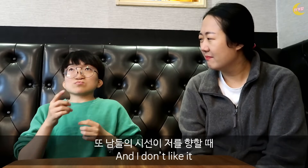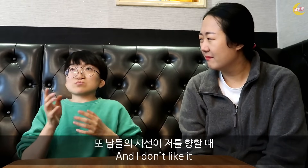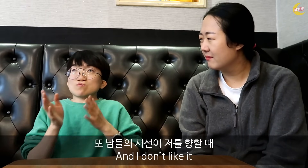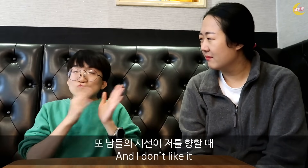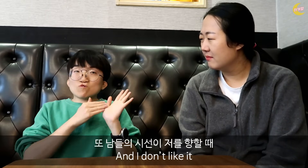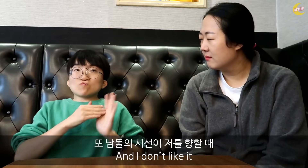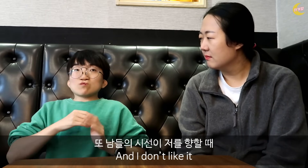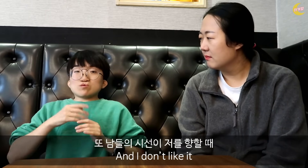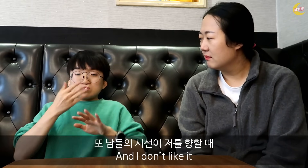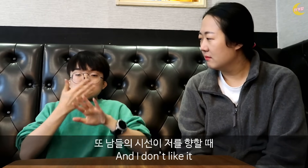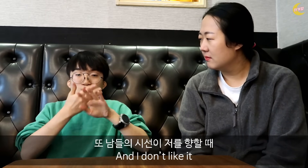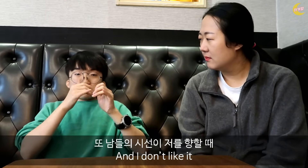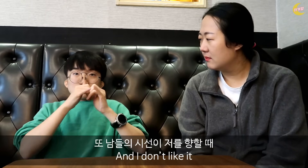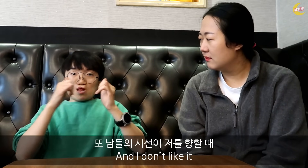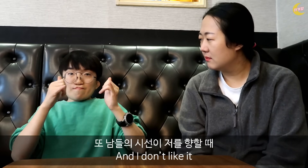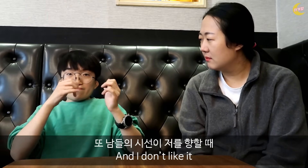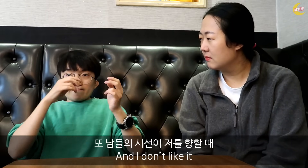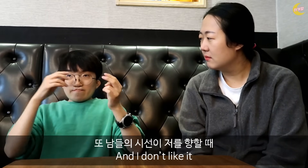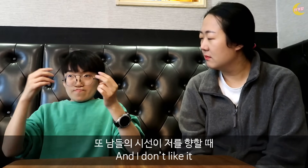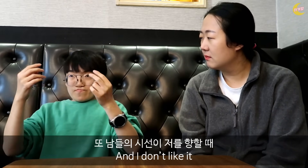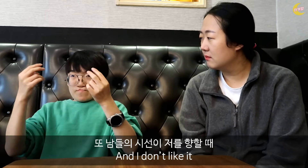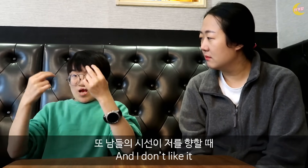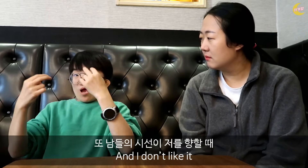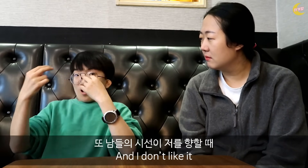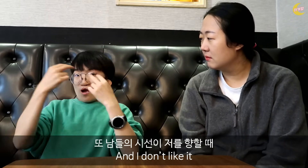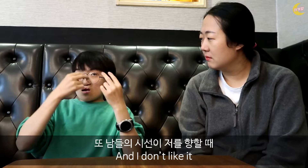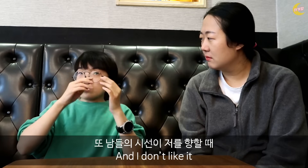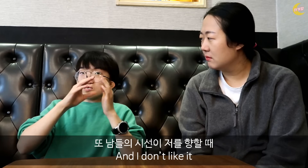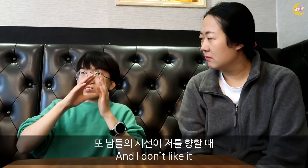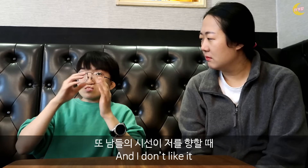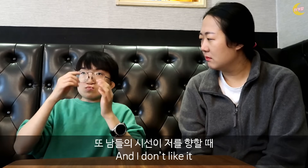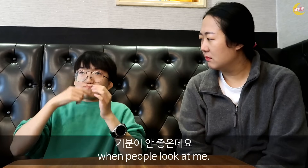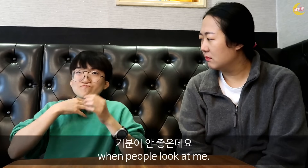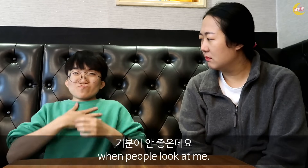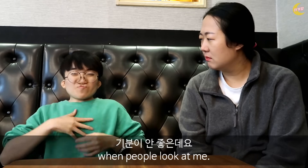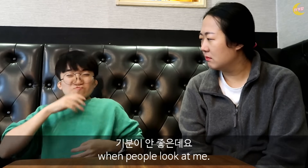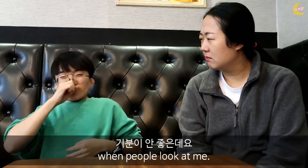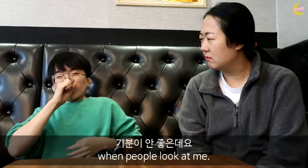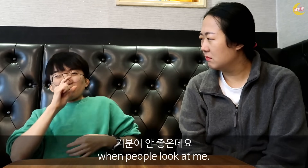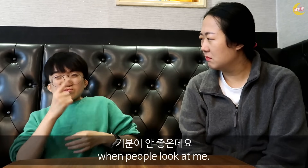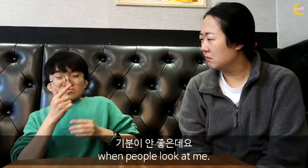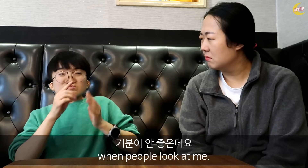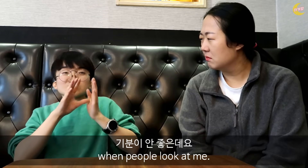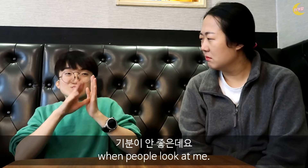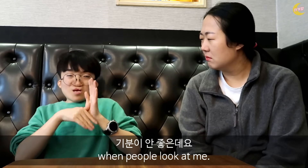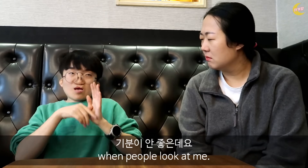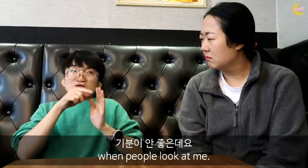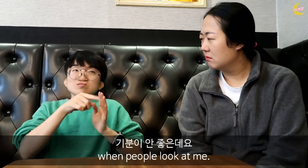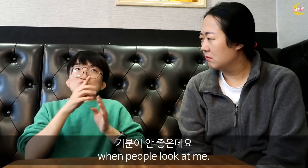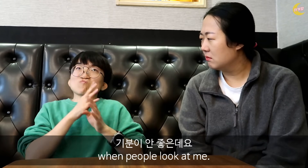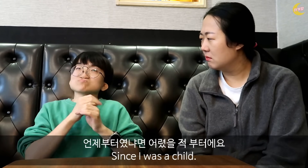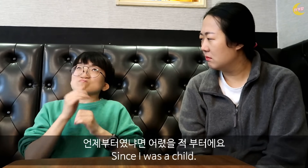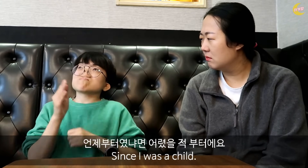And I don’t like it when people look at me.